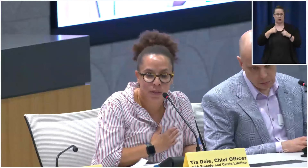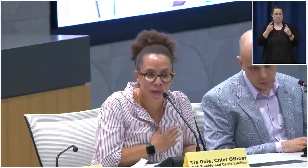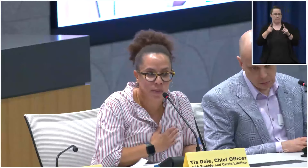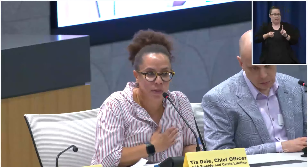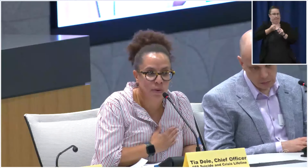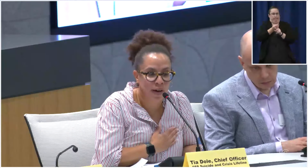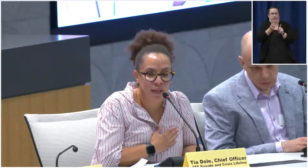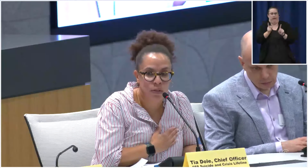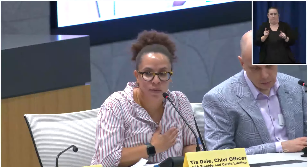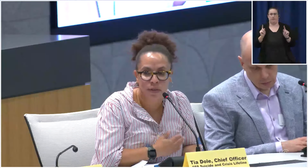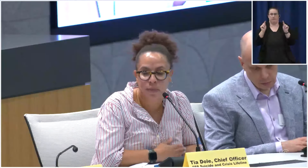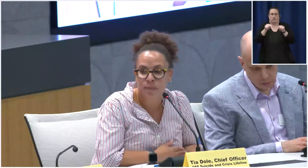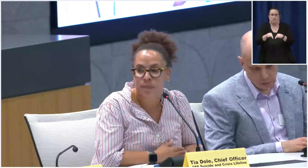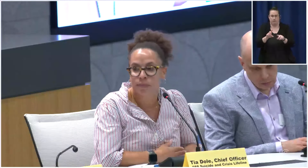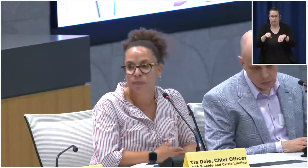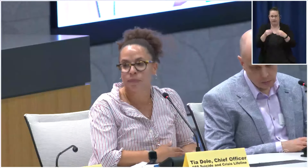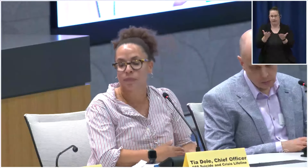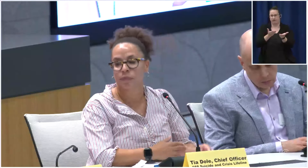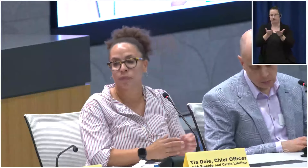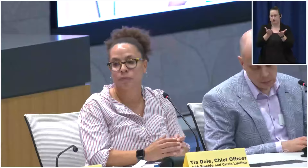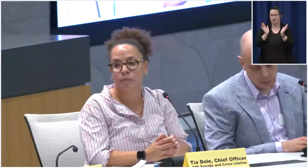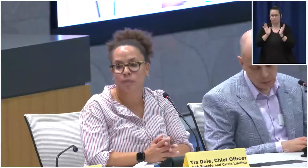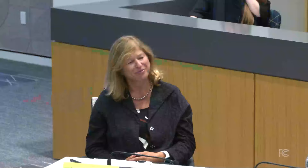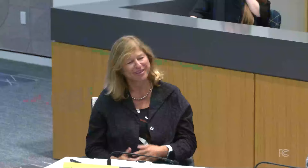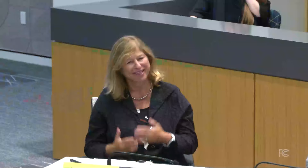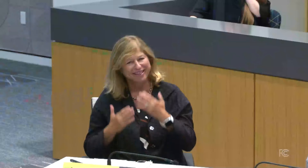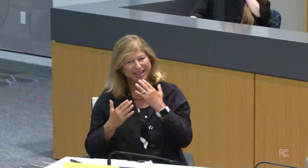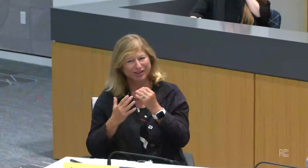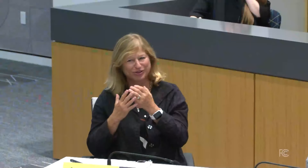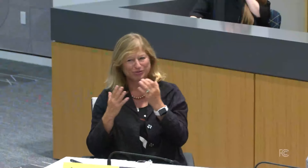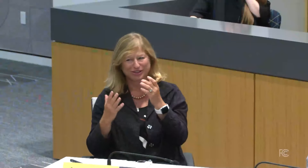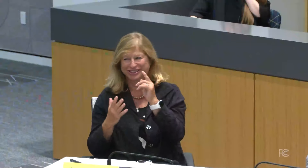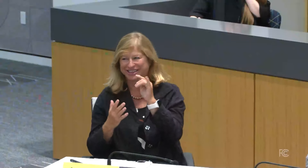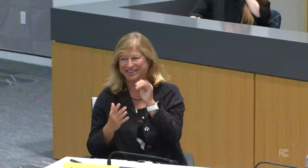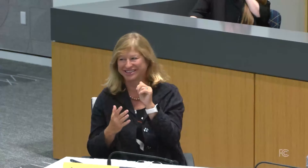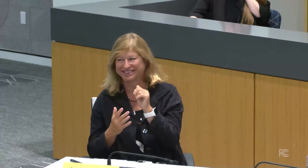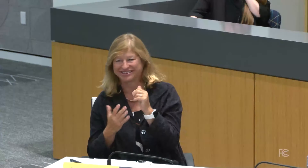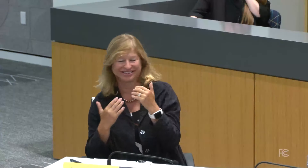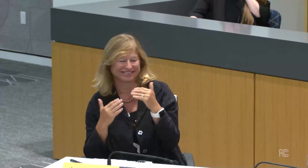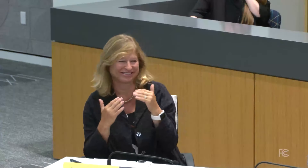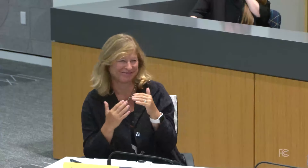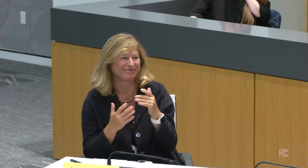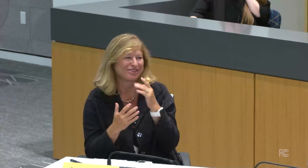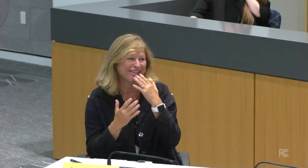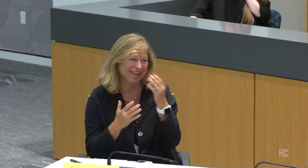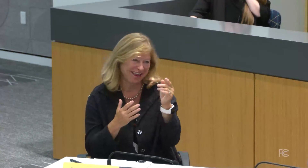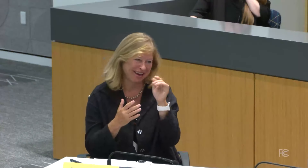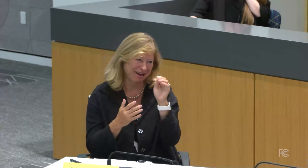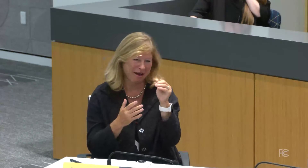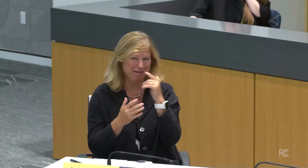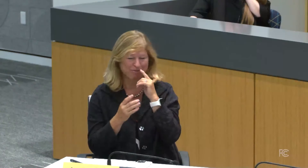IT. AND AT THE BEGINNING OF THIS HE SAID WELL WE HAVE SOME EXPERTS SITTING HERE, I AM NOT THE EXPERT. EVERYBODY ELSE ON THIS PANEL